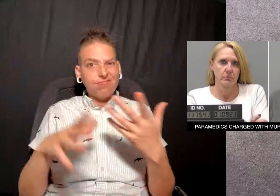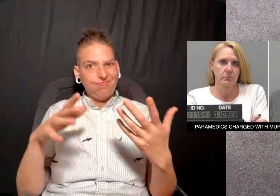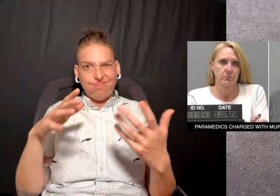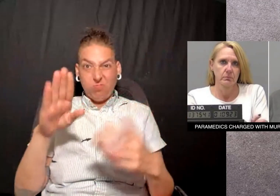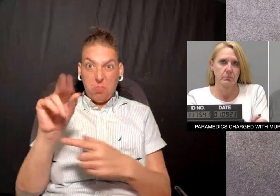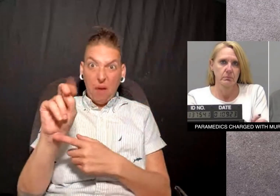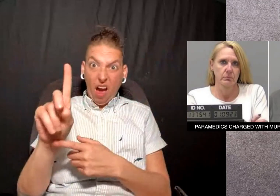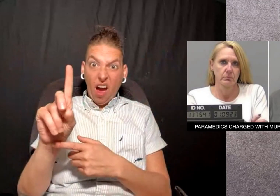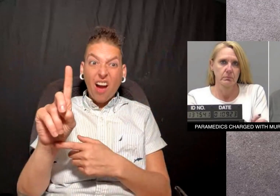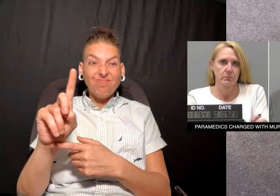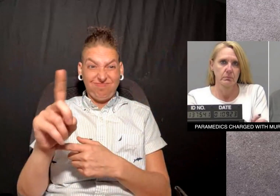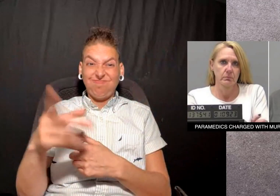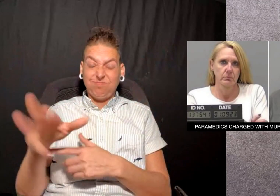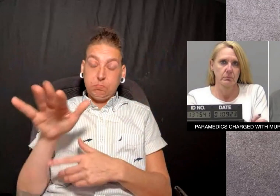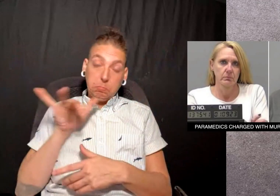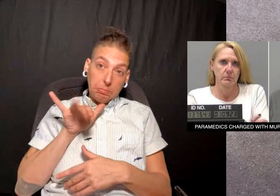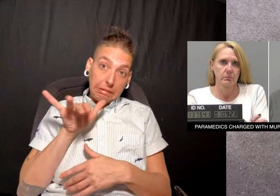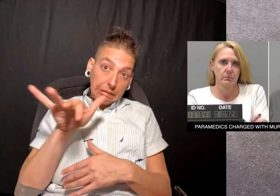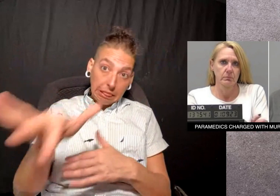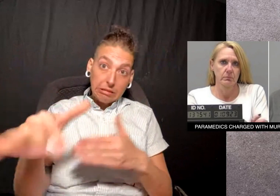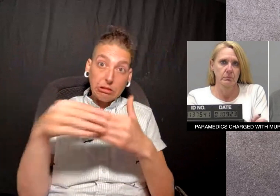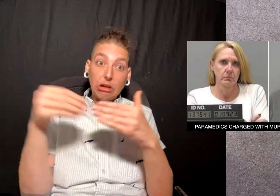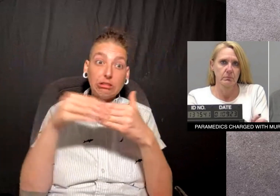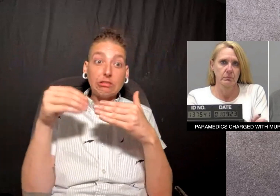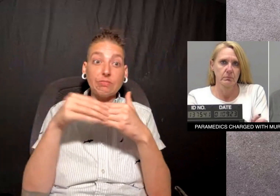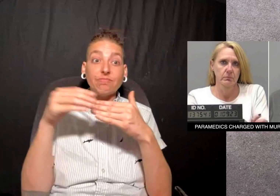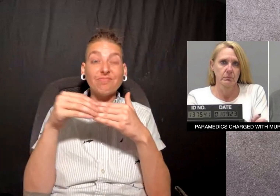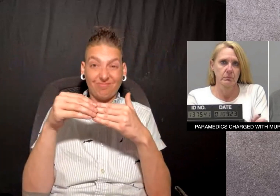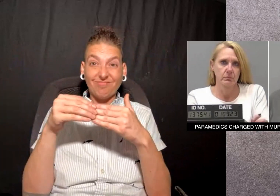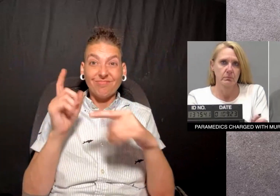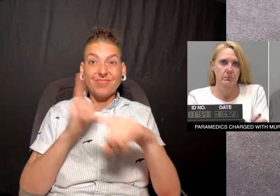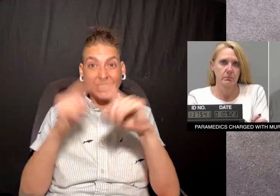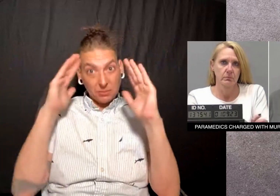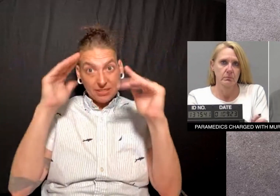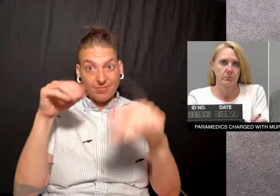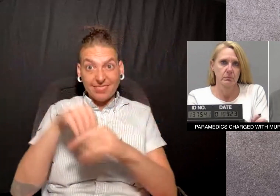both are being held on million dollar bonds and are expected in court this week